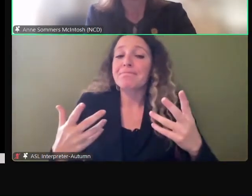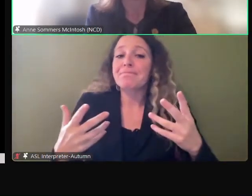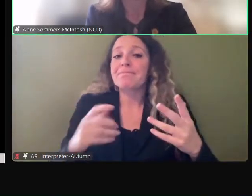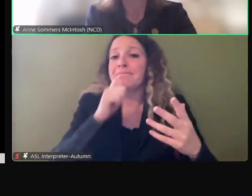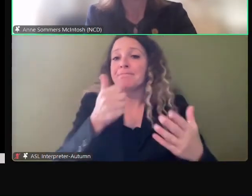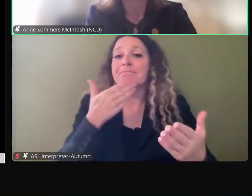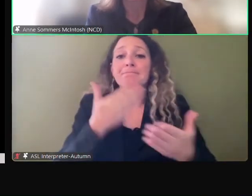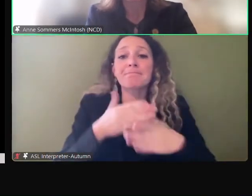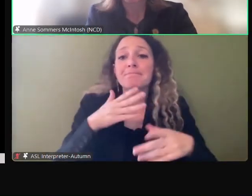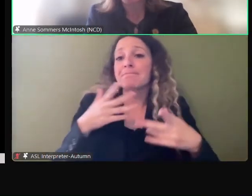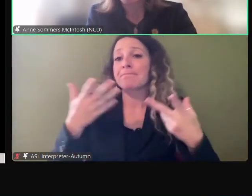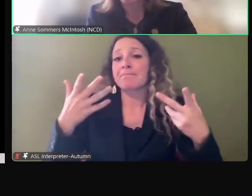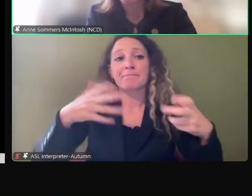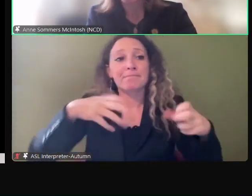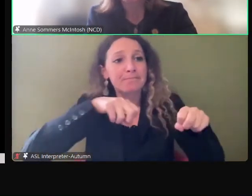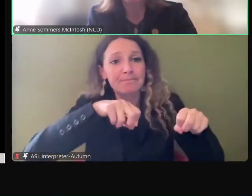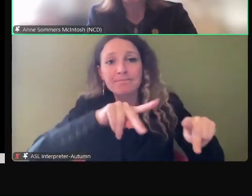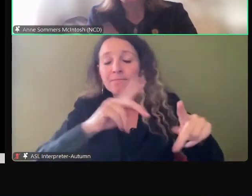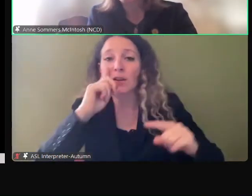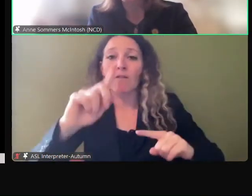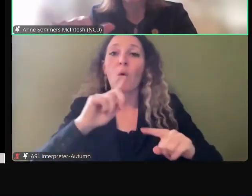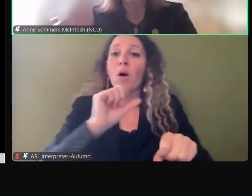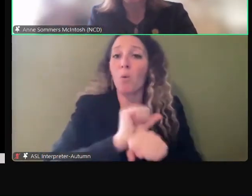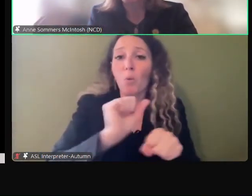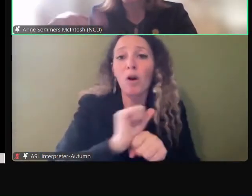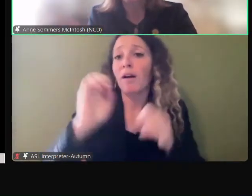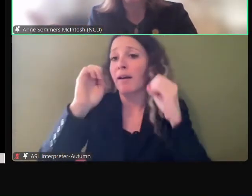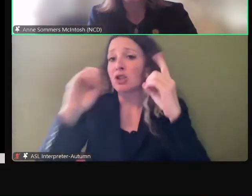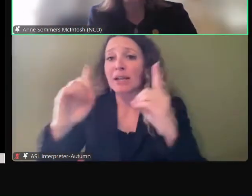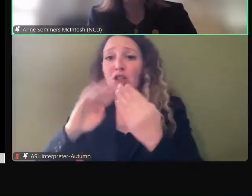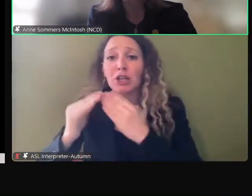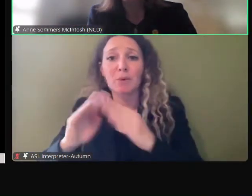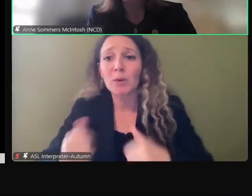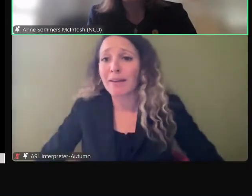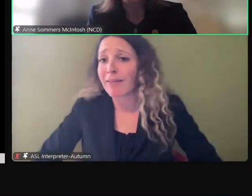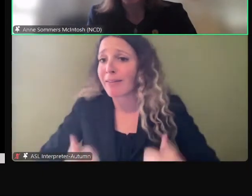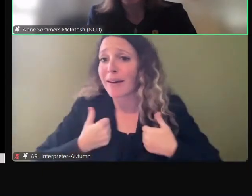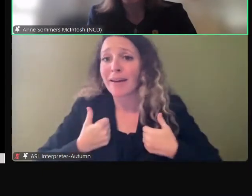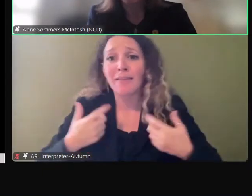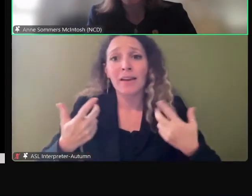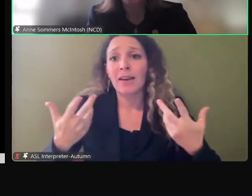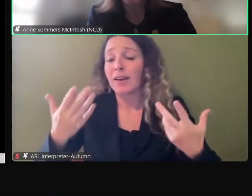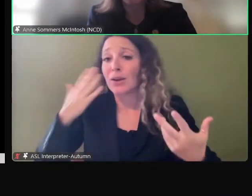and employment, and community life is there are two sides of the same coin. Without that